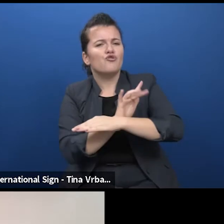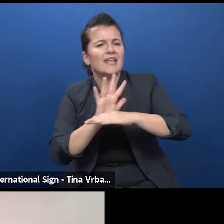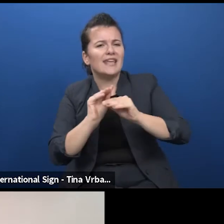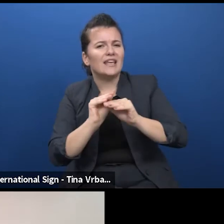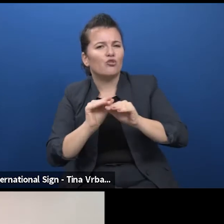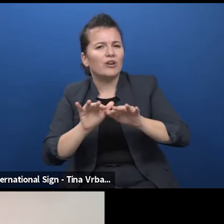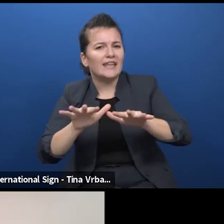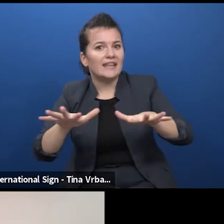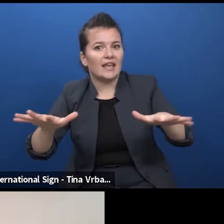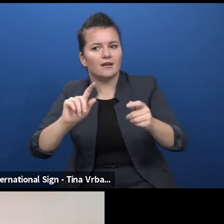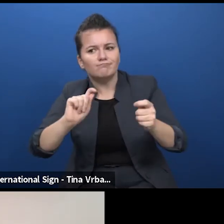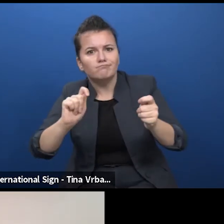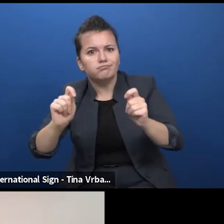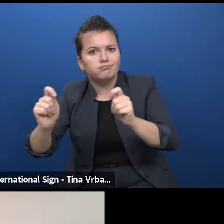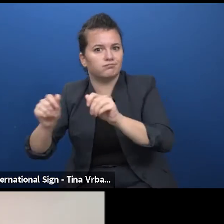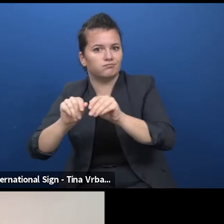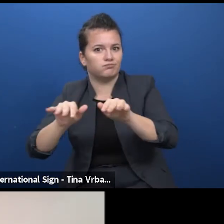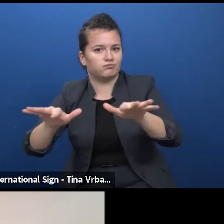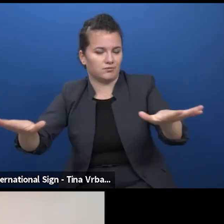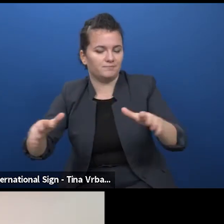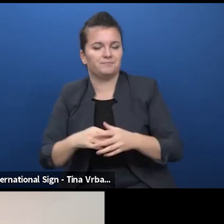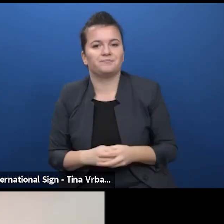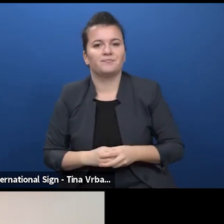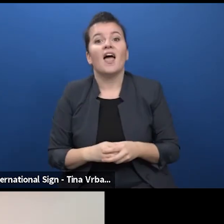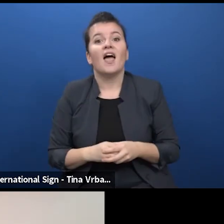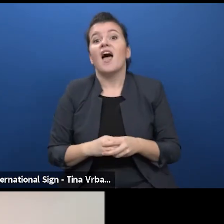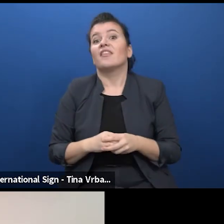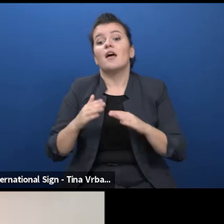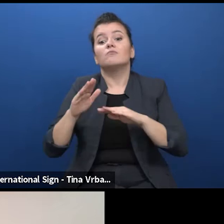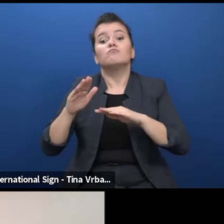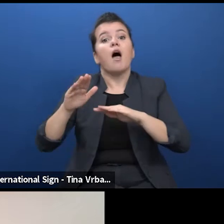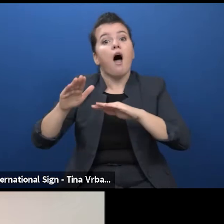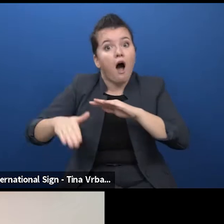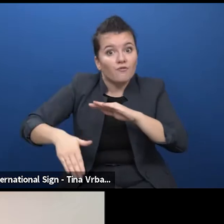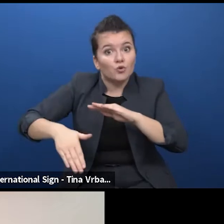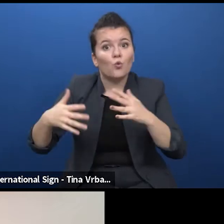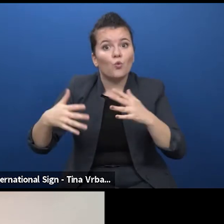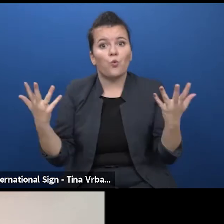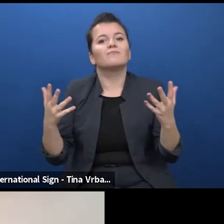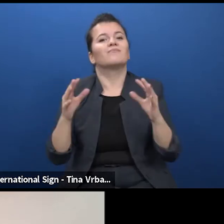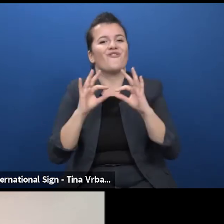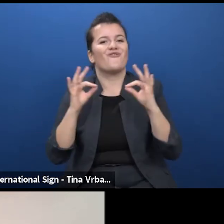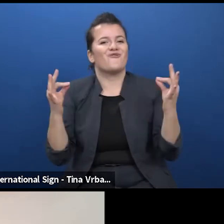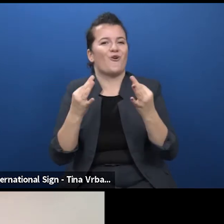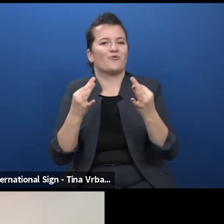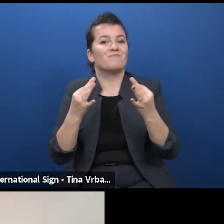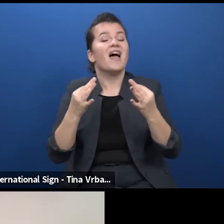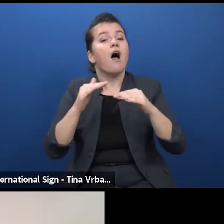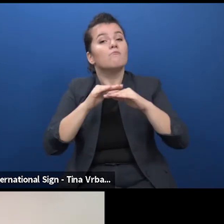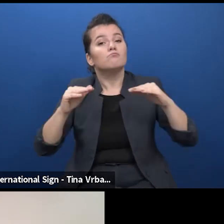the day this afternoon as well, our Forum platform stays open, is available for you to meet,